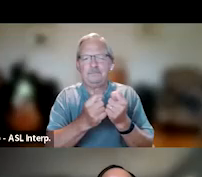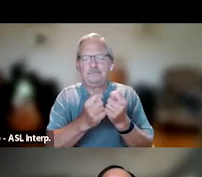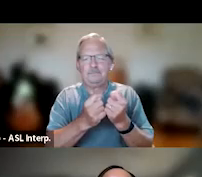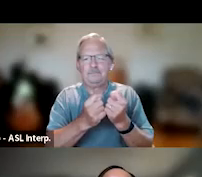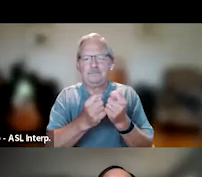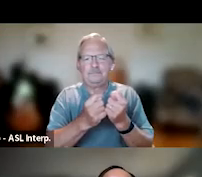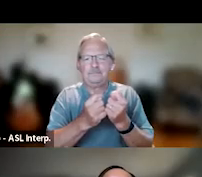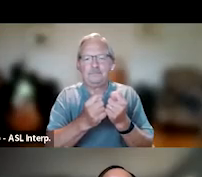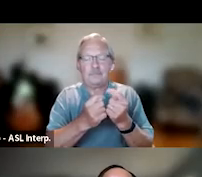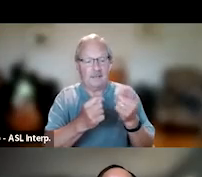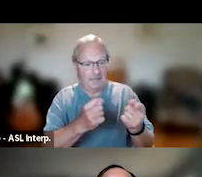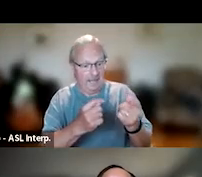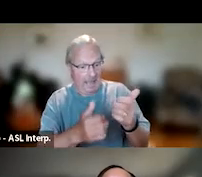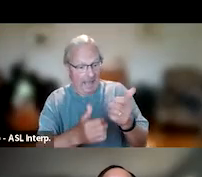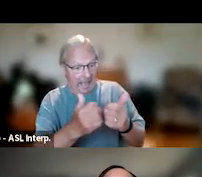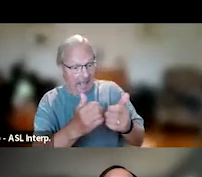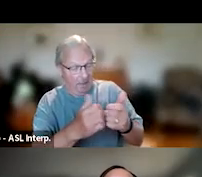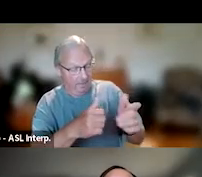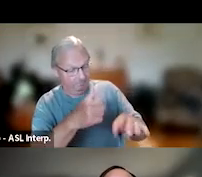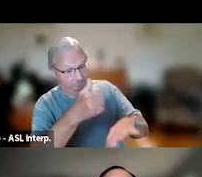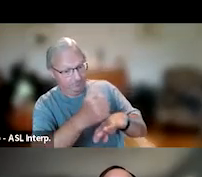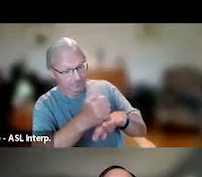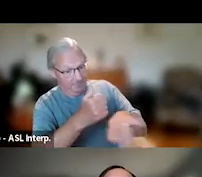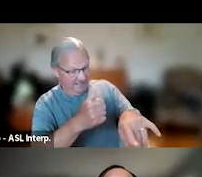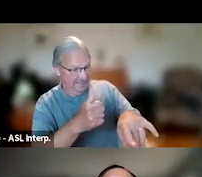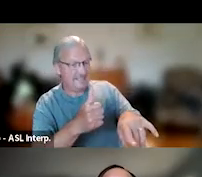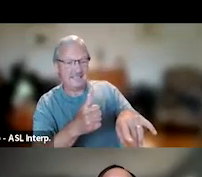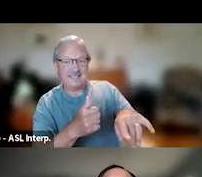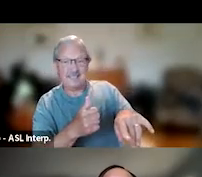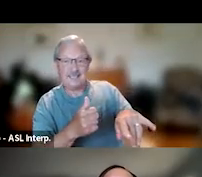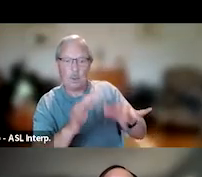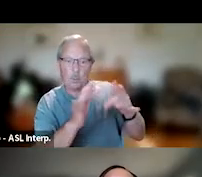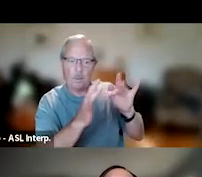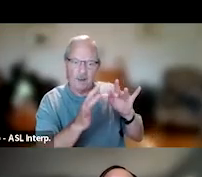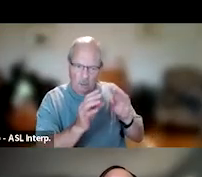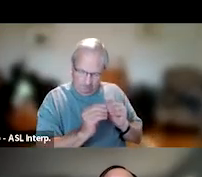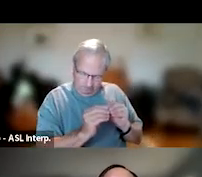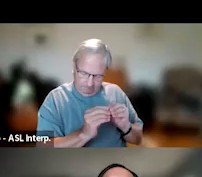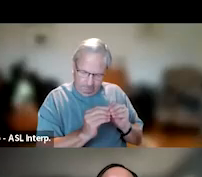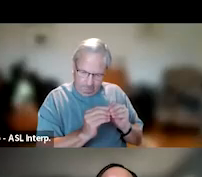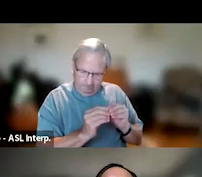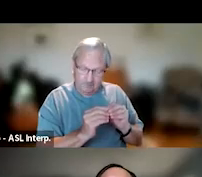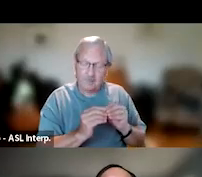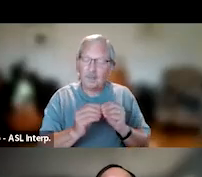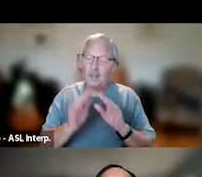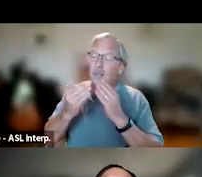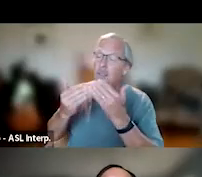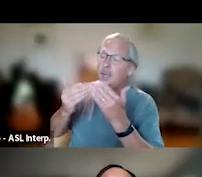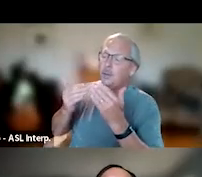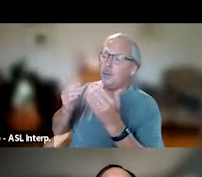of this final webinar. My gratitude to our ASL interpreters Kip and Dave,